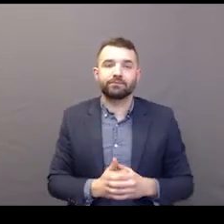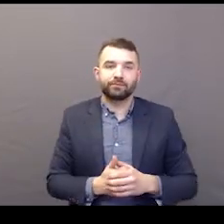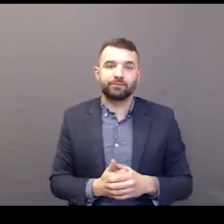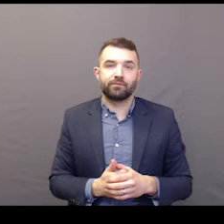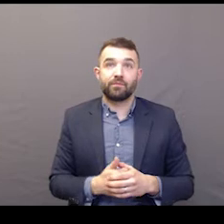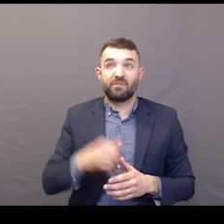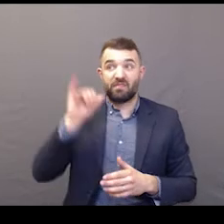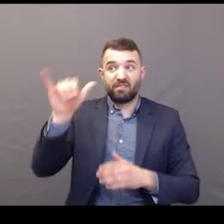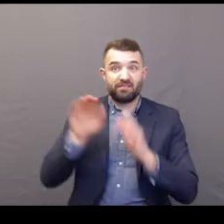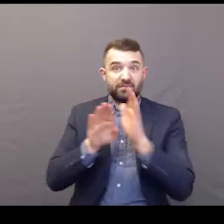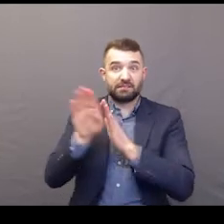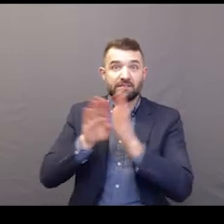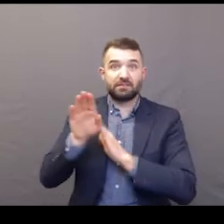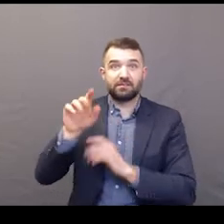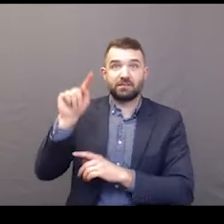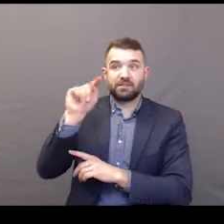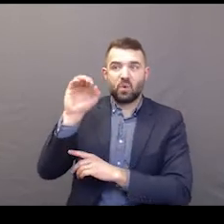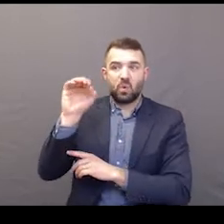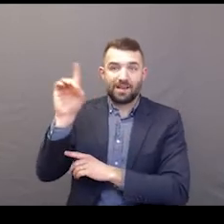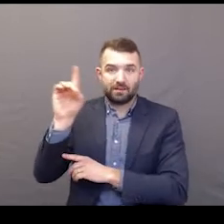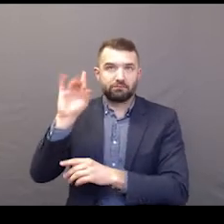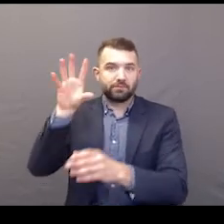but TOD is not a part of the Stride BRT project.